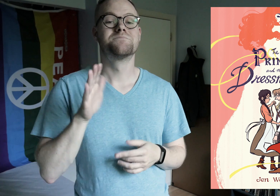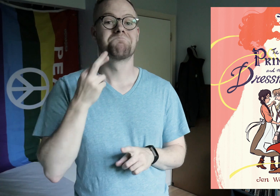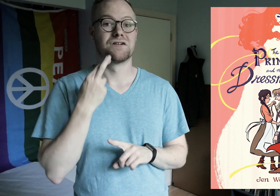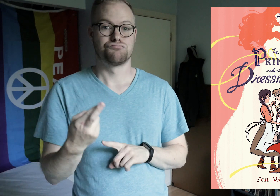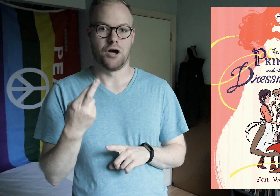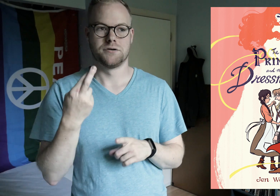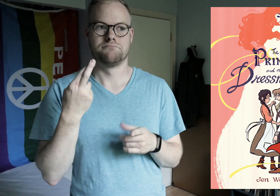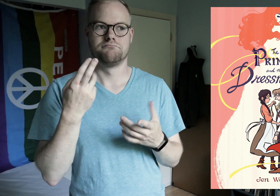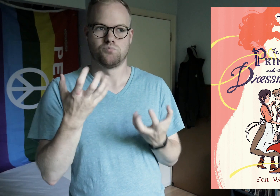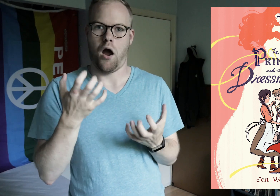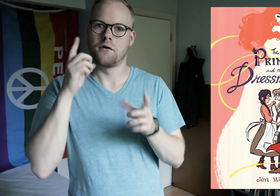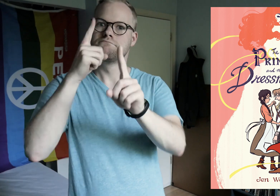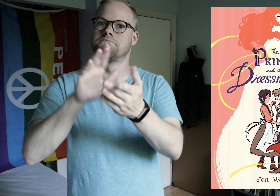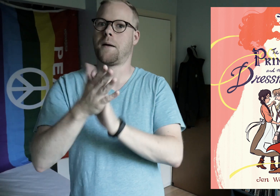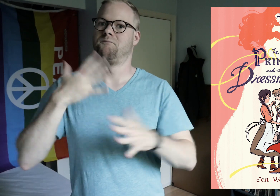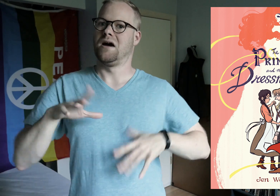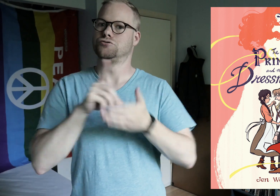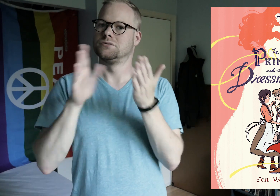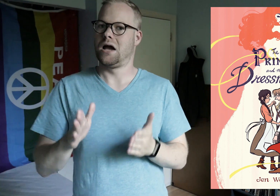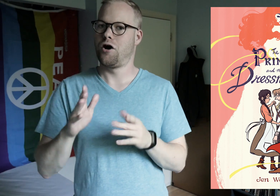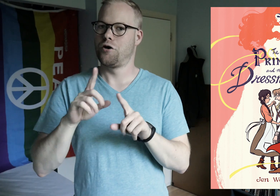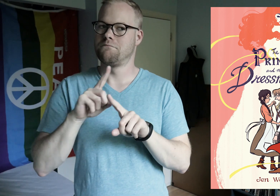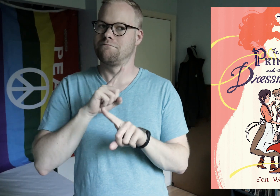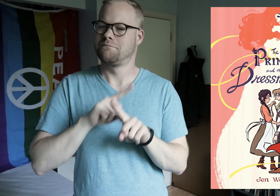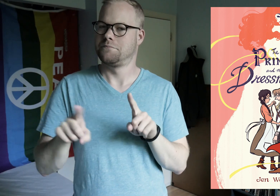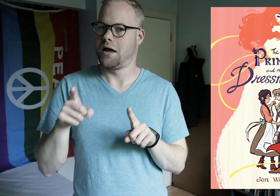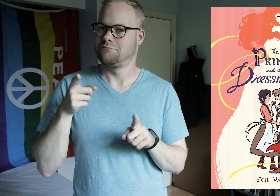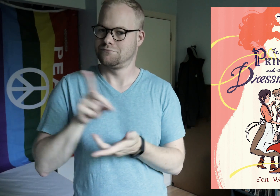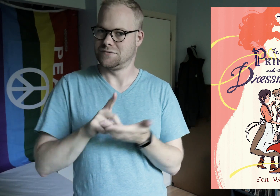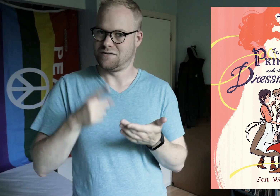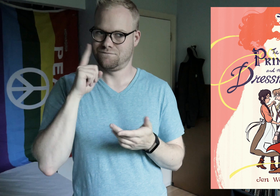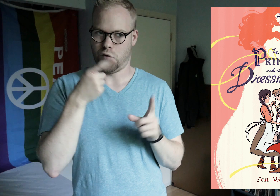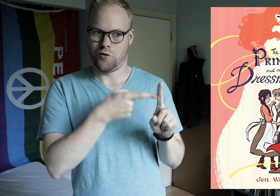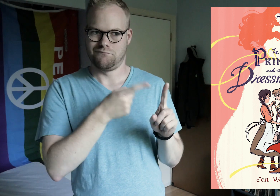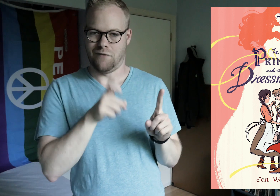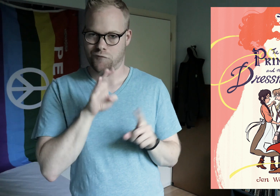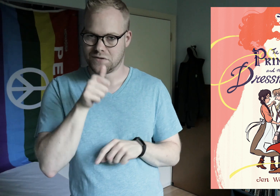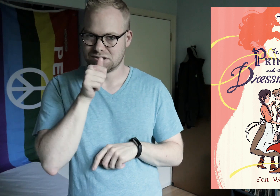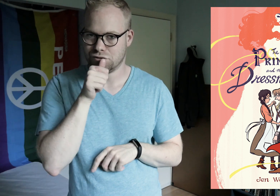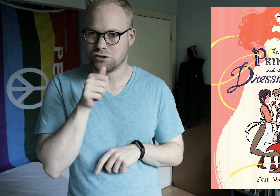His best friend wants to become a fashion designer, but she's designing for him, it has to stay a secret.